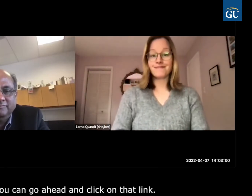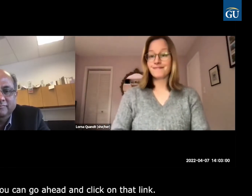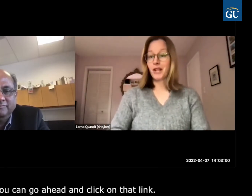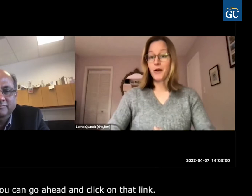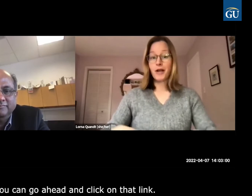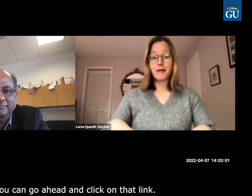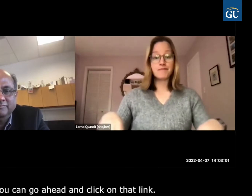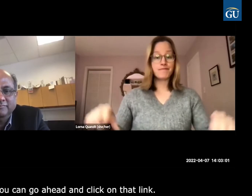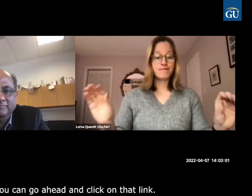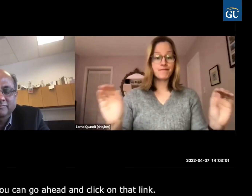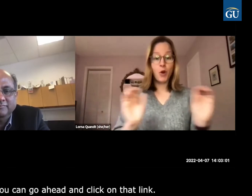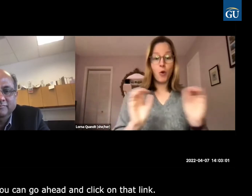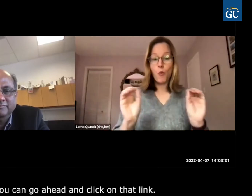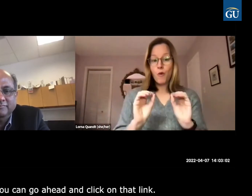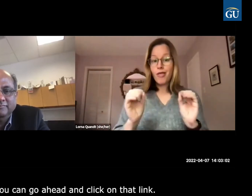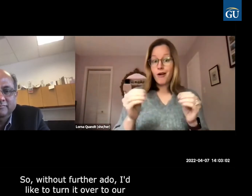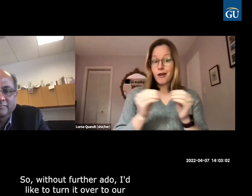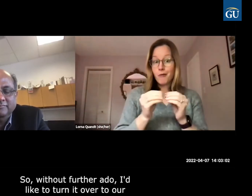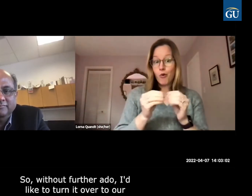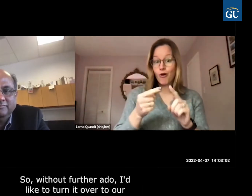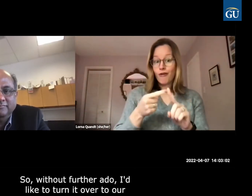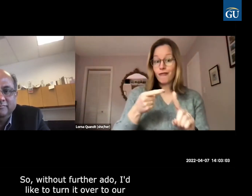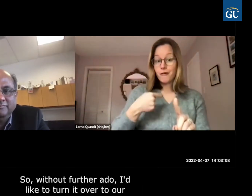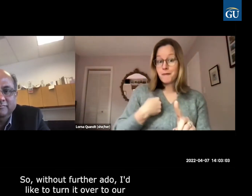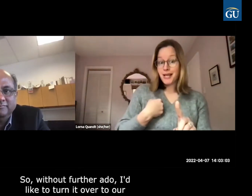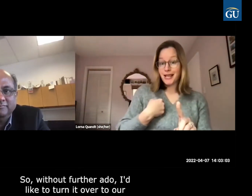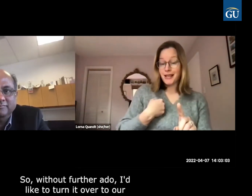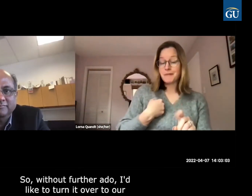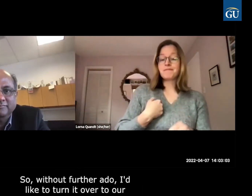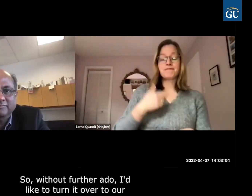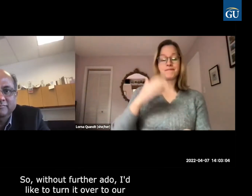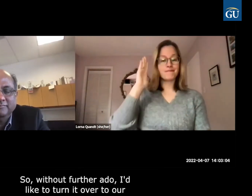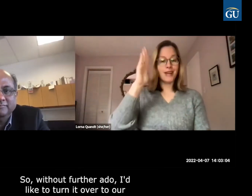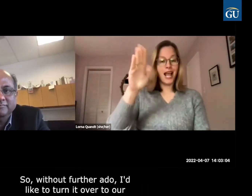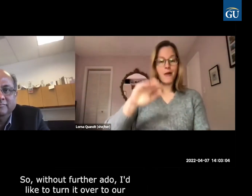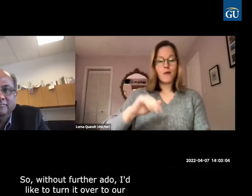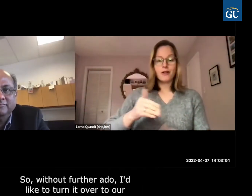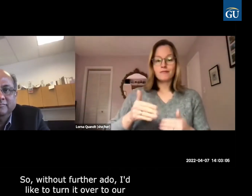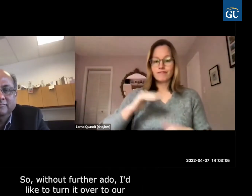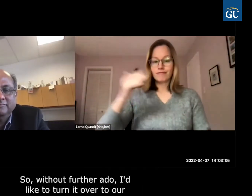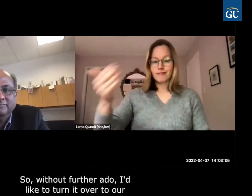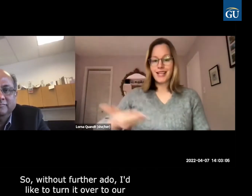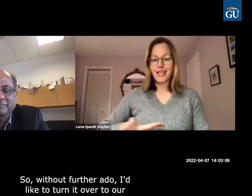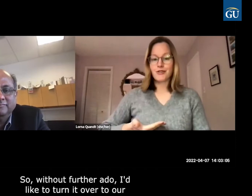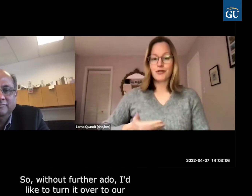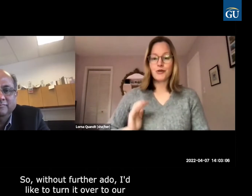ahead and click on that link